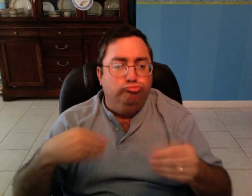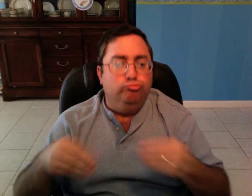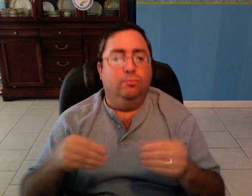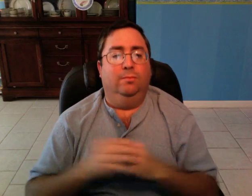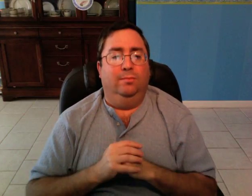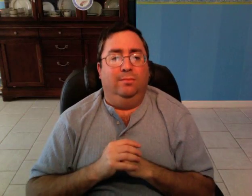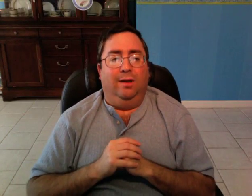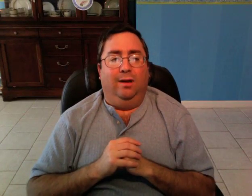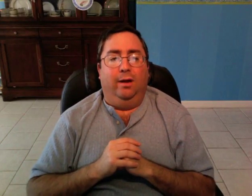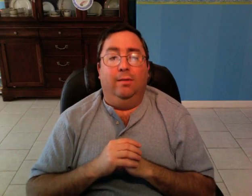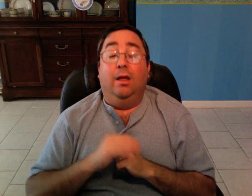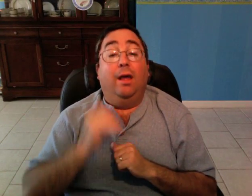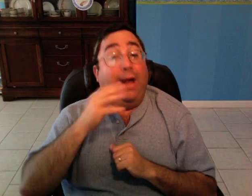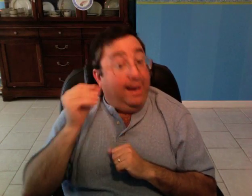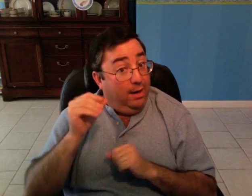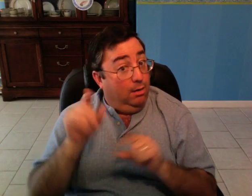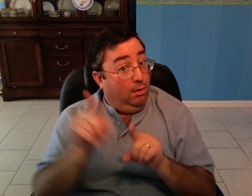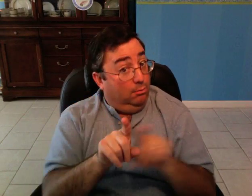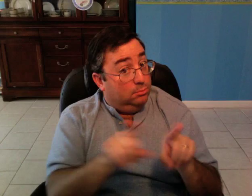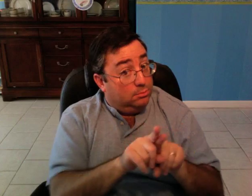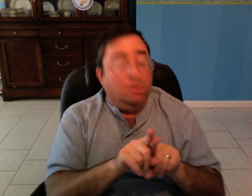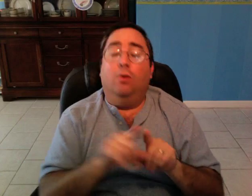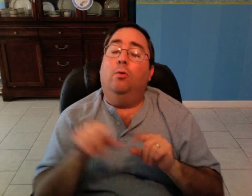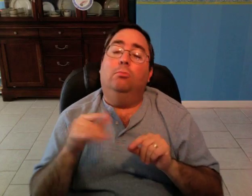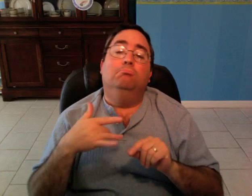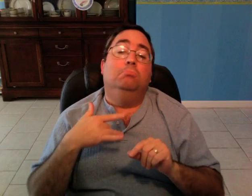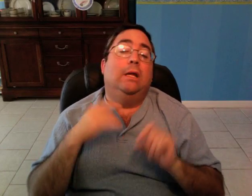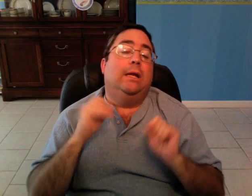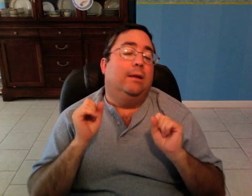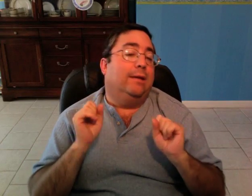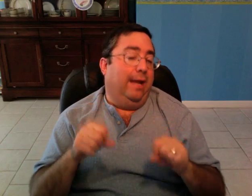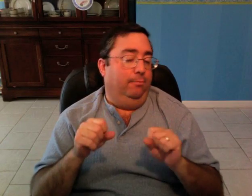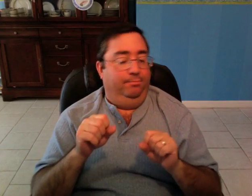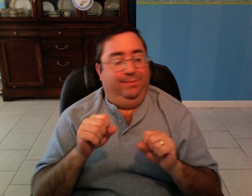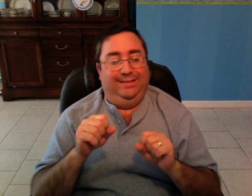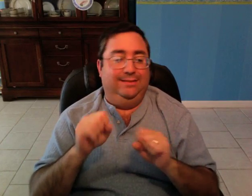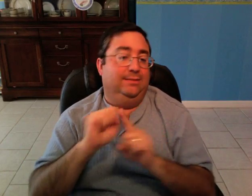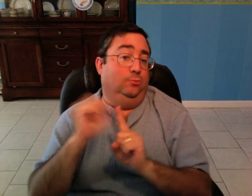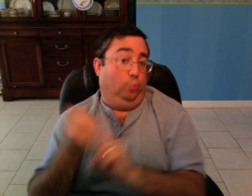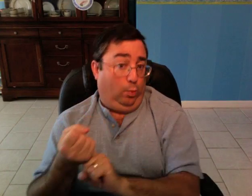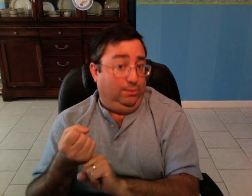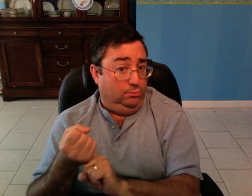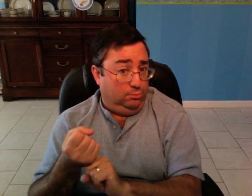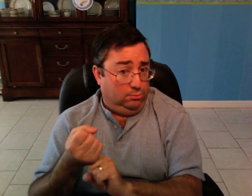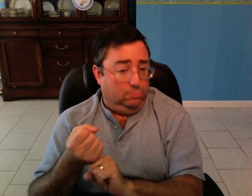And also, it can be situational.